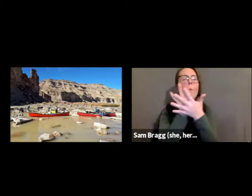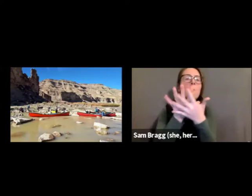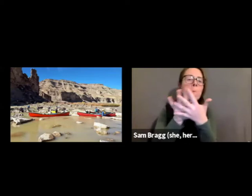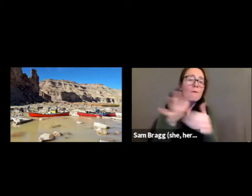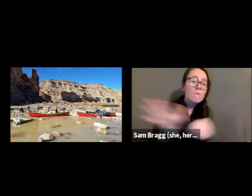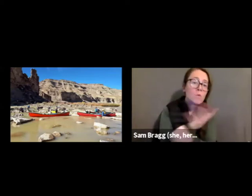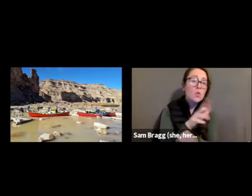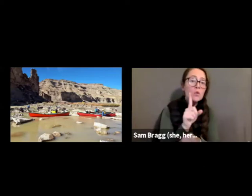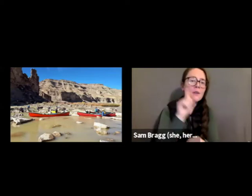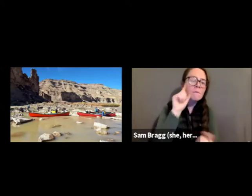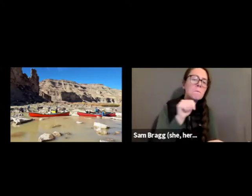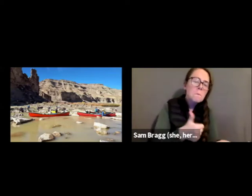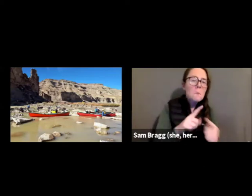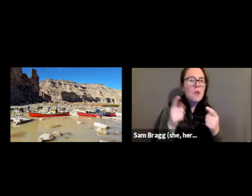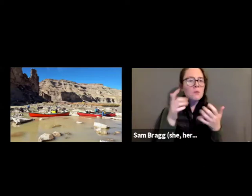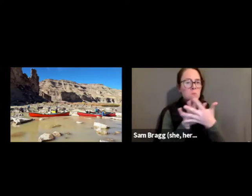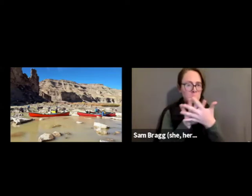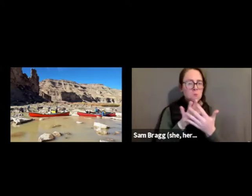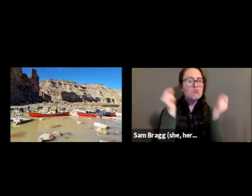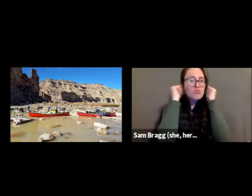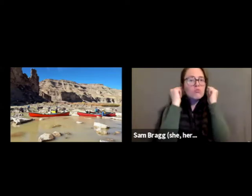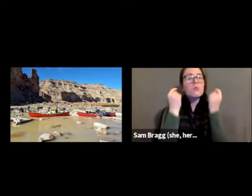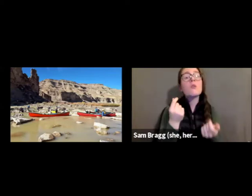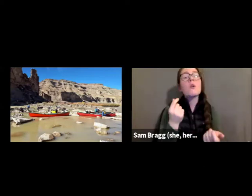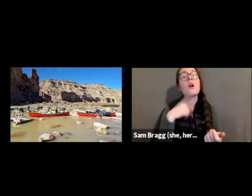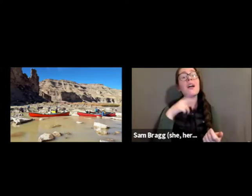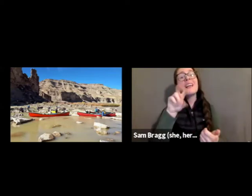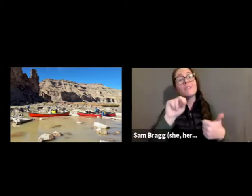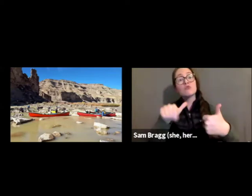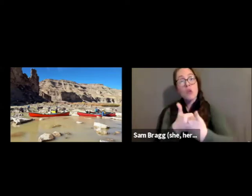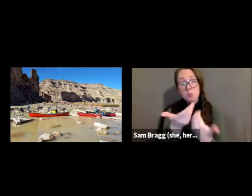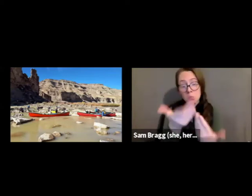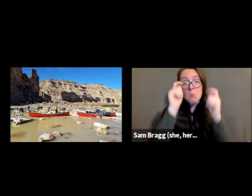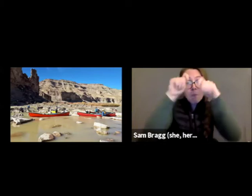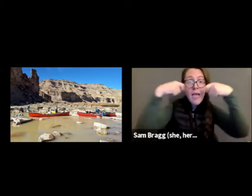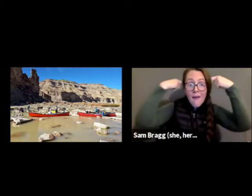the experience of being deaf and whether that was you know fully deaf or whatever this would just